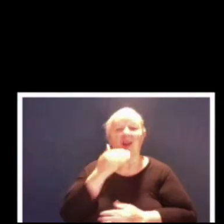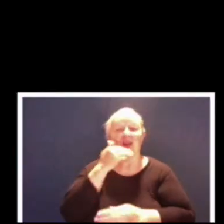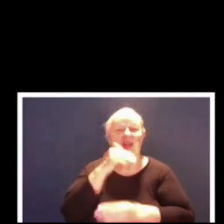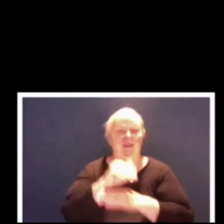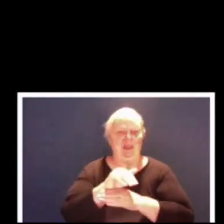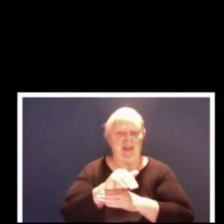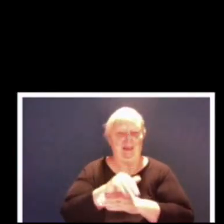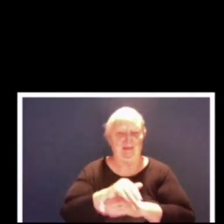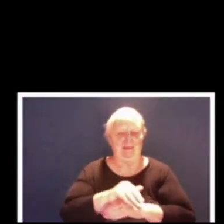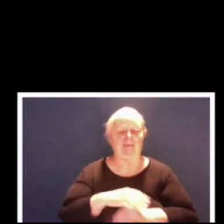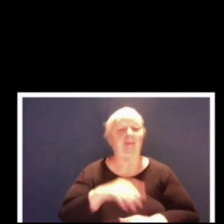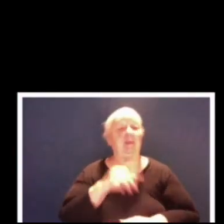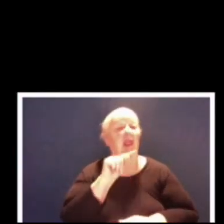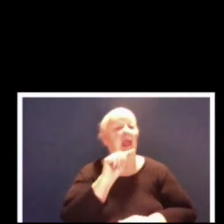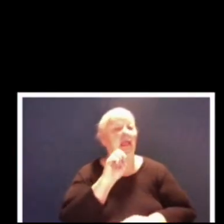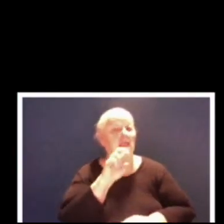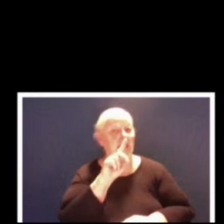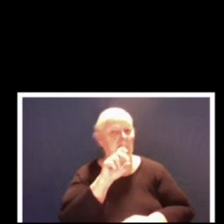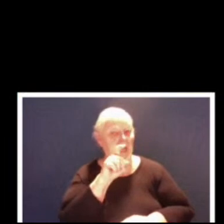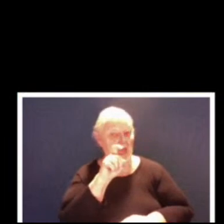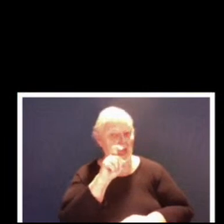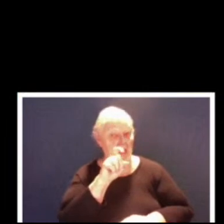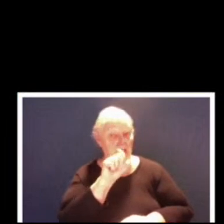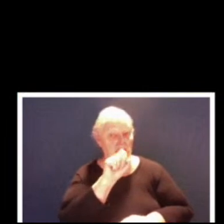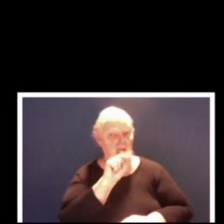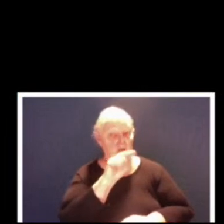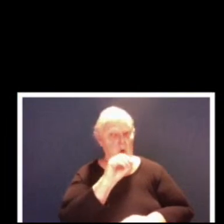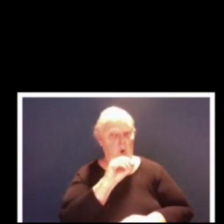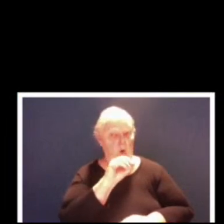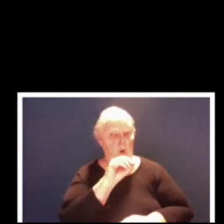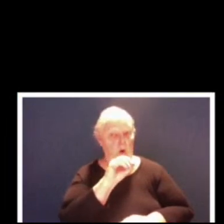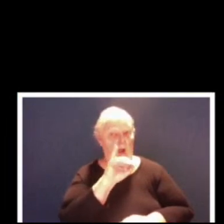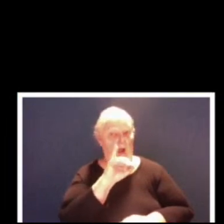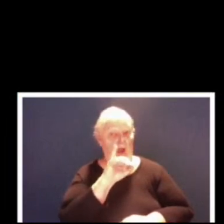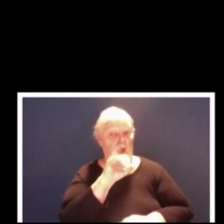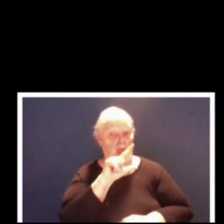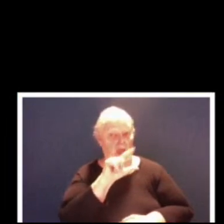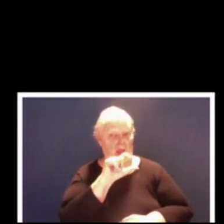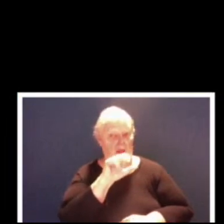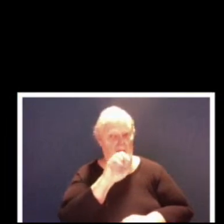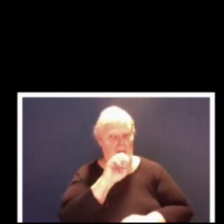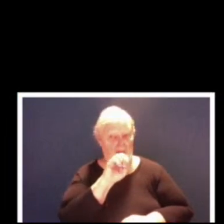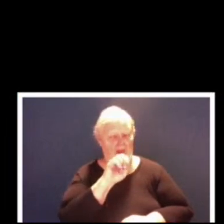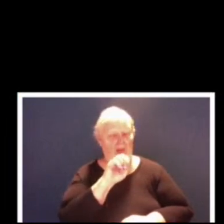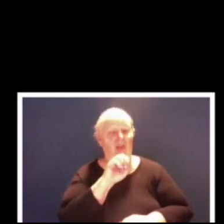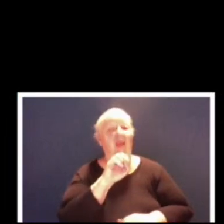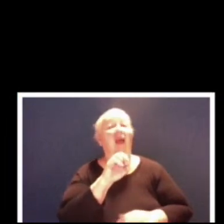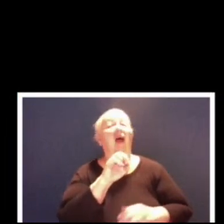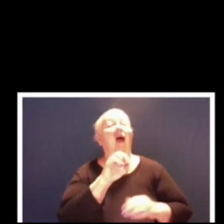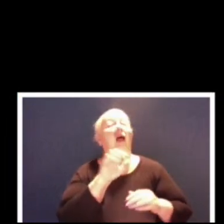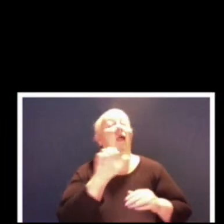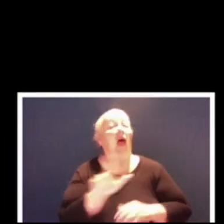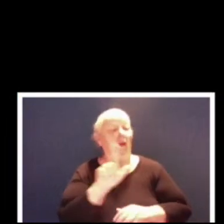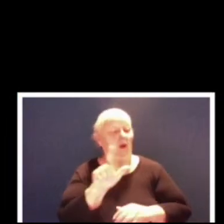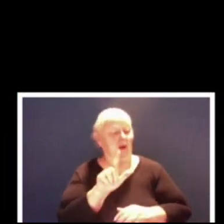[Announcer] TEDxSnoIsleLibraries 2020 has been made possible through the generous support of corporate and community based organizations